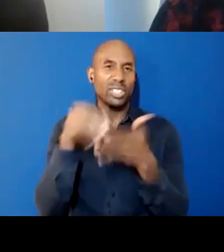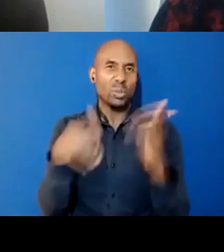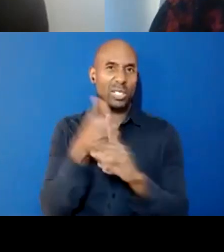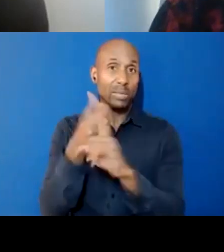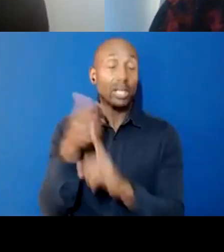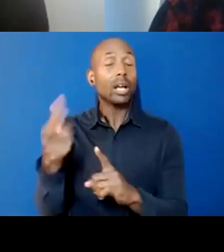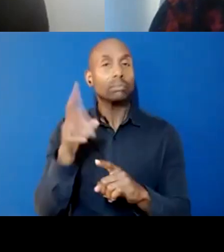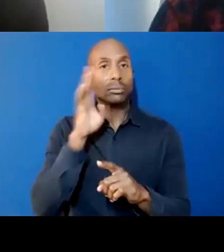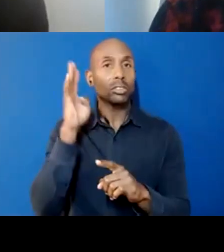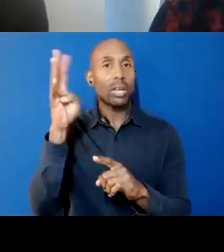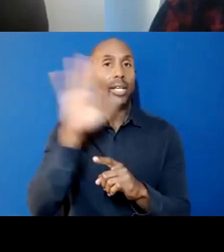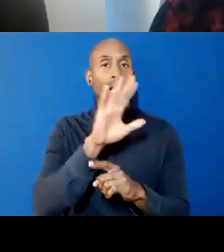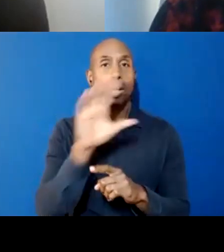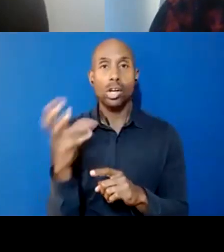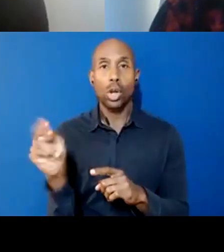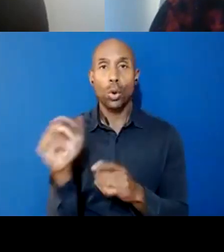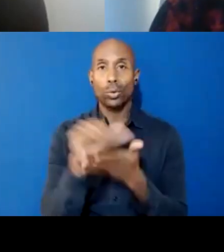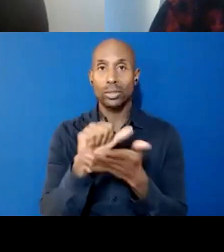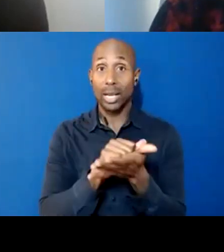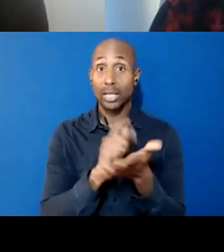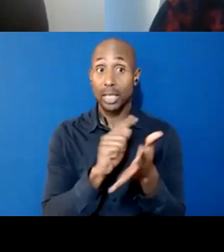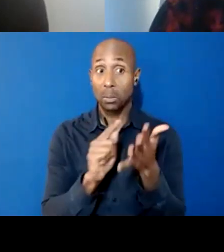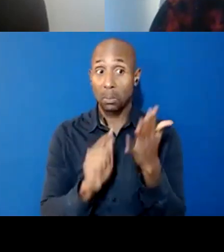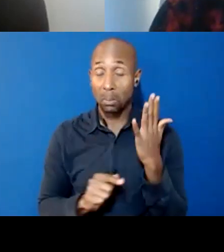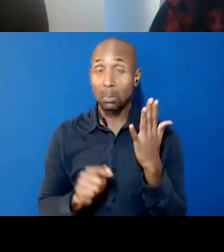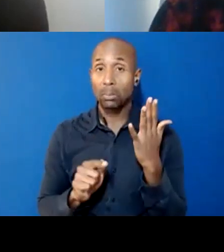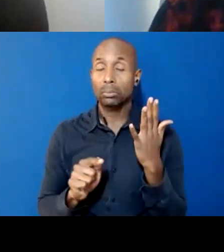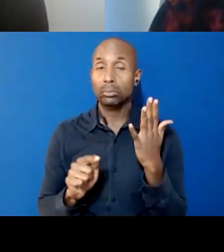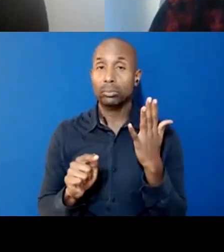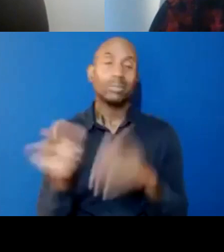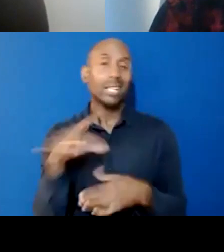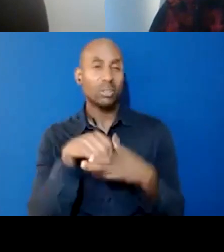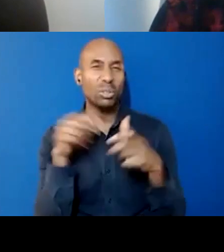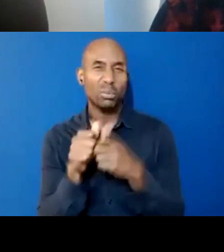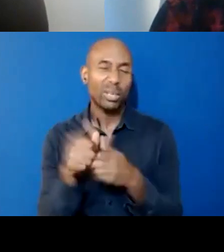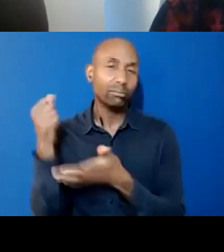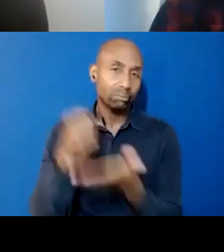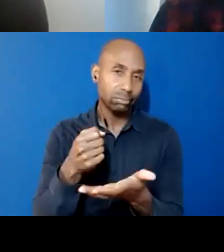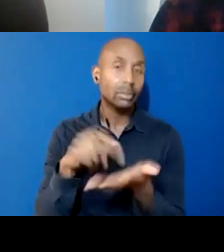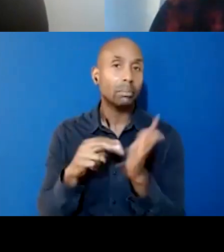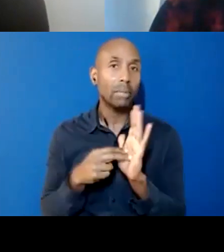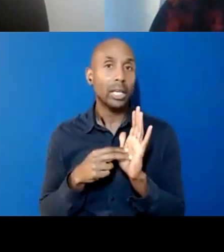had made for themselves. Part of the fellowship is we trust fellows to make plans that we think will work for